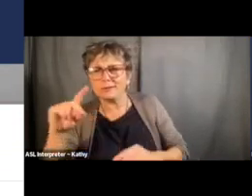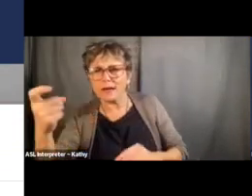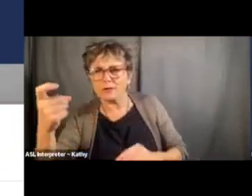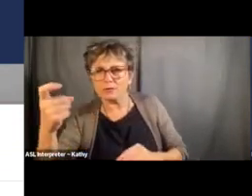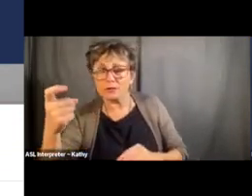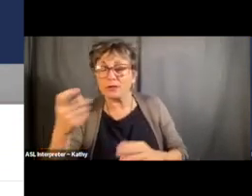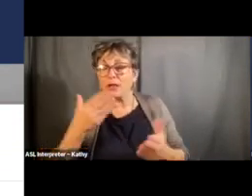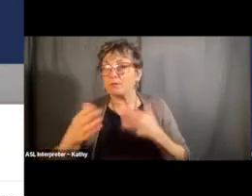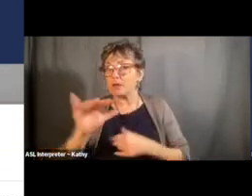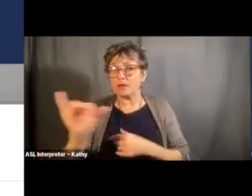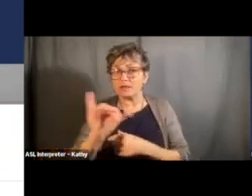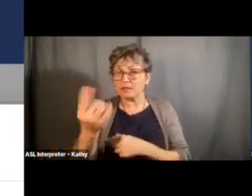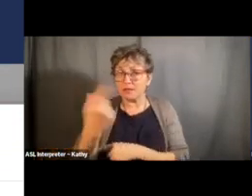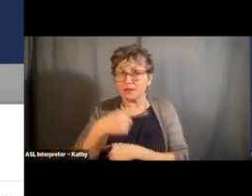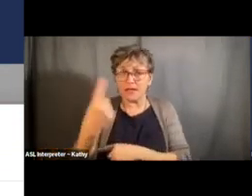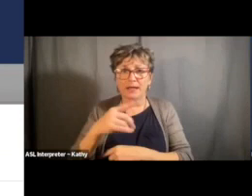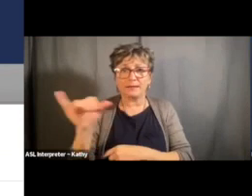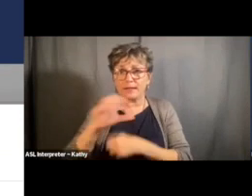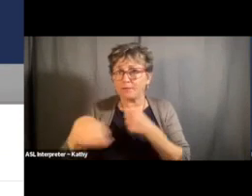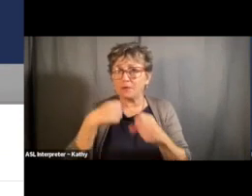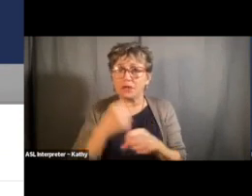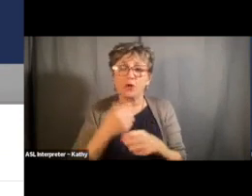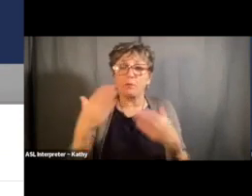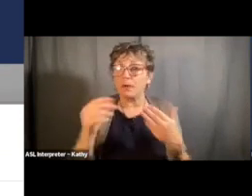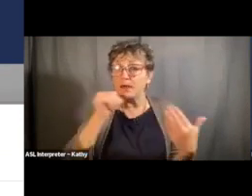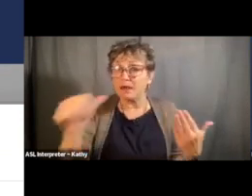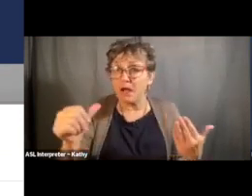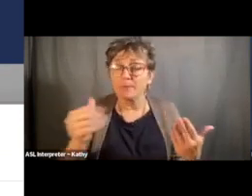also, there could be a gap. So there could be a time where you had a gut feeling about something